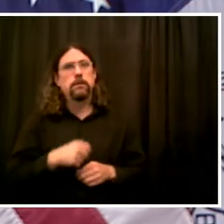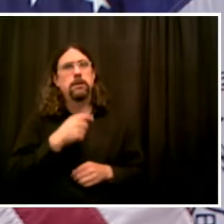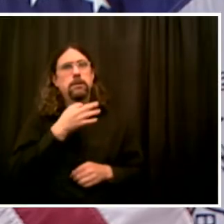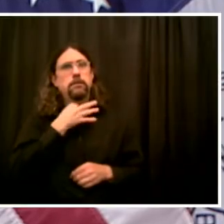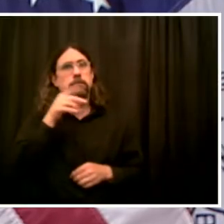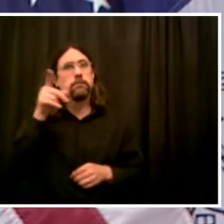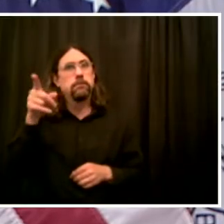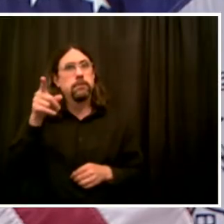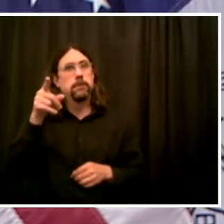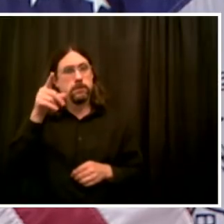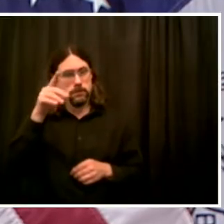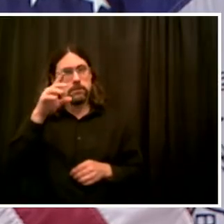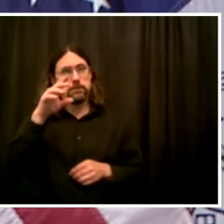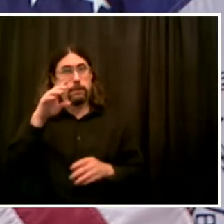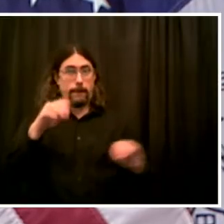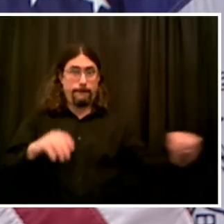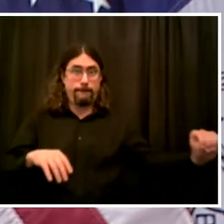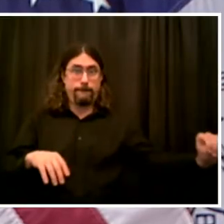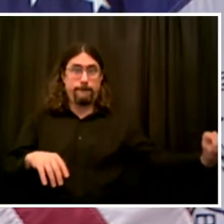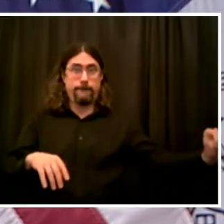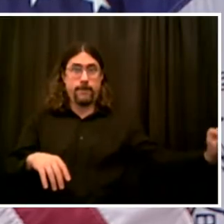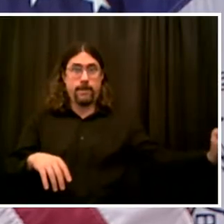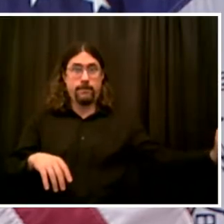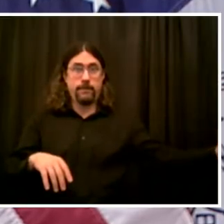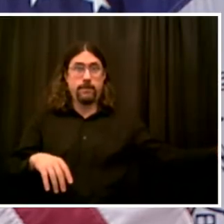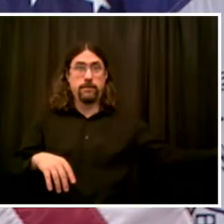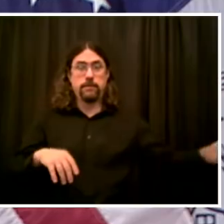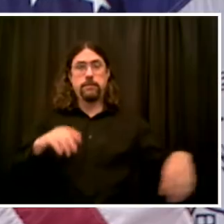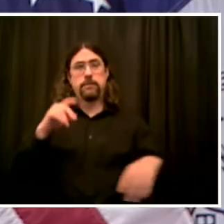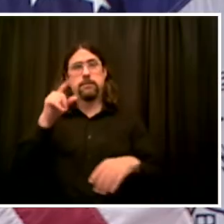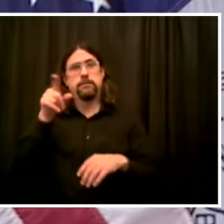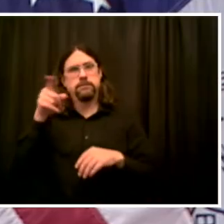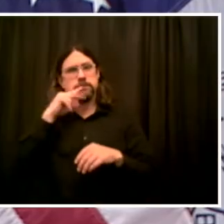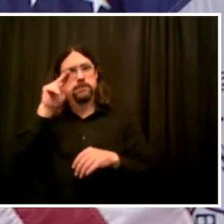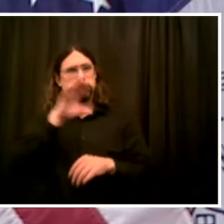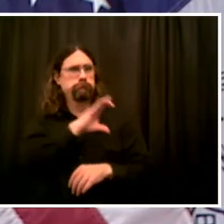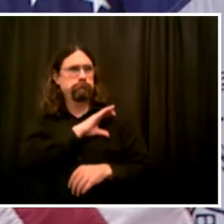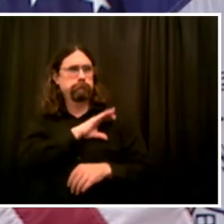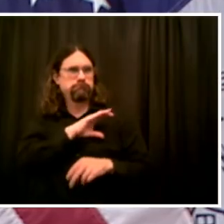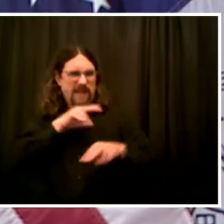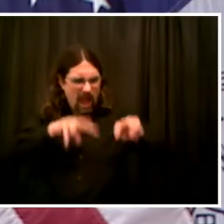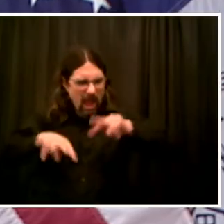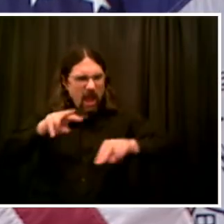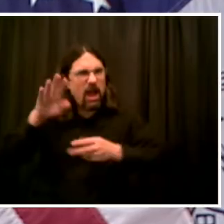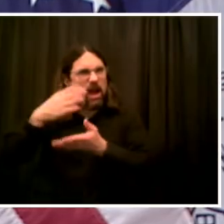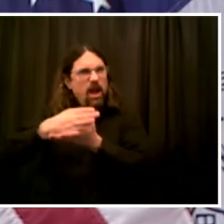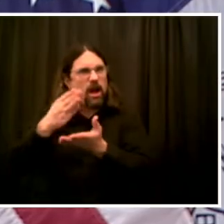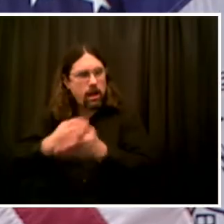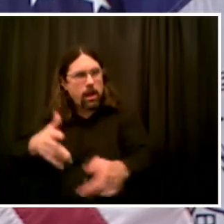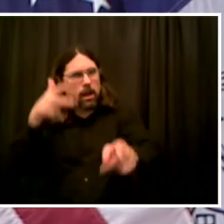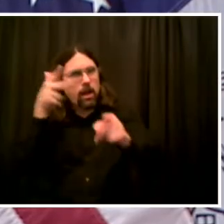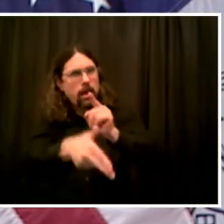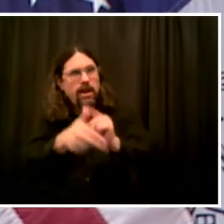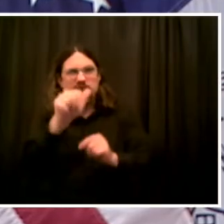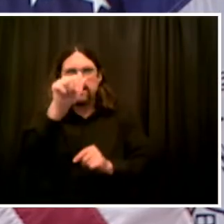IDENTIFIED ABOUT $10 MILLION IN CUTS. COUNCIL MEMBERS